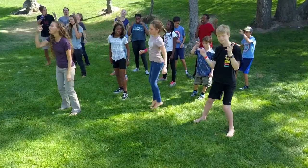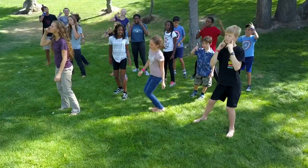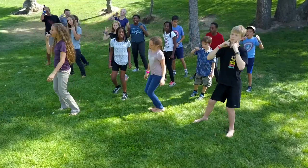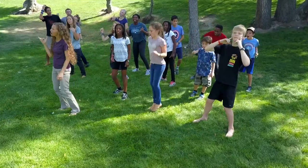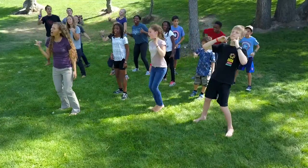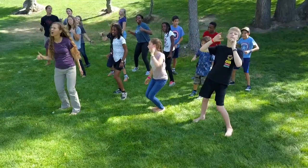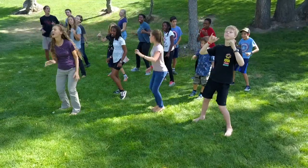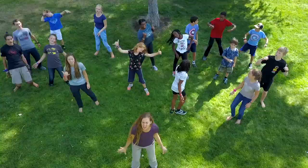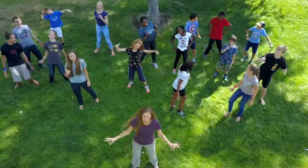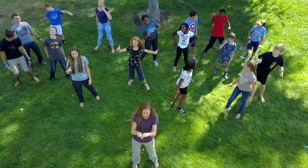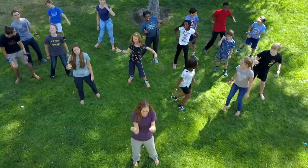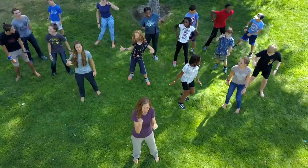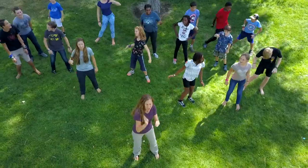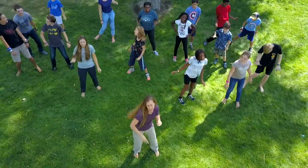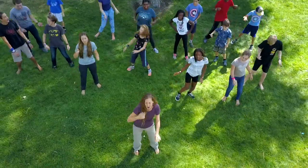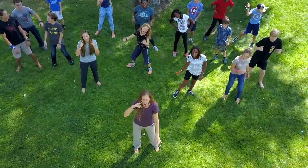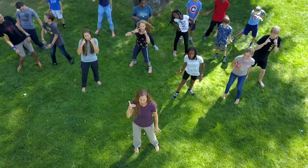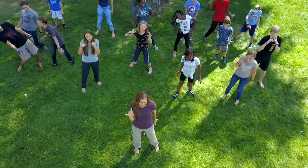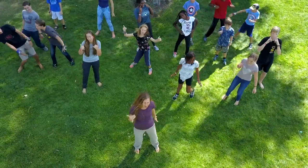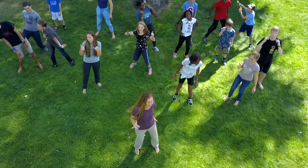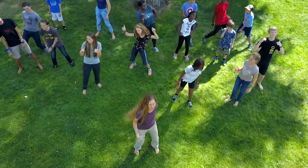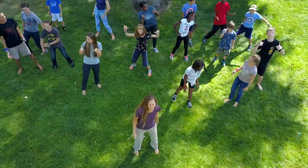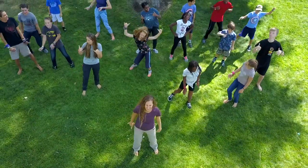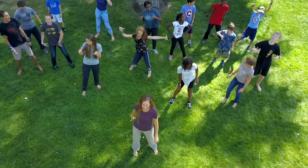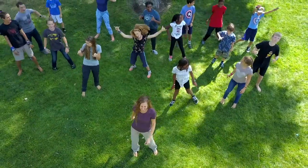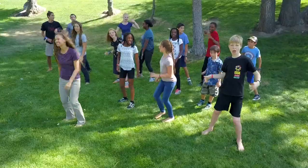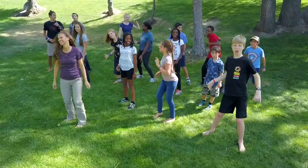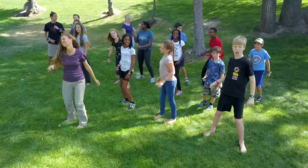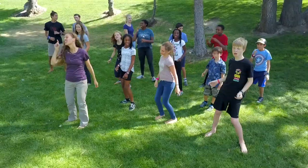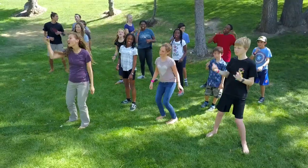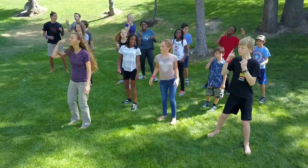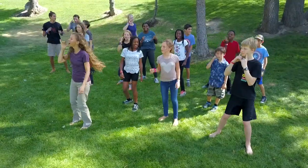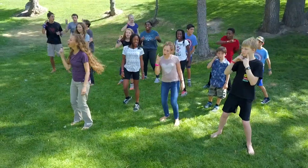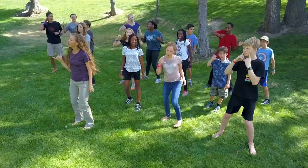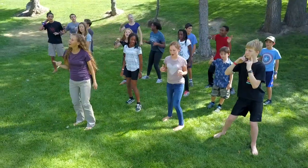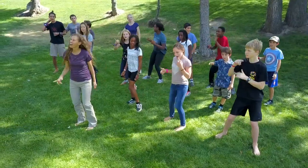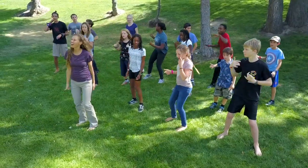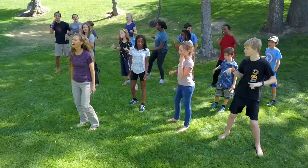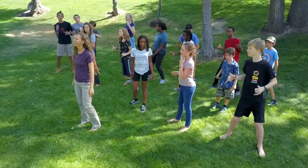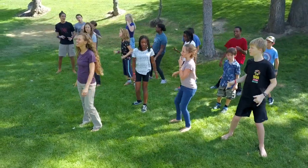You're gold You're worth more than gold You're gold